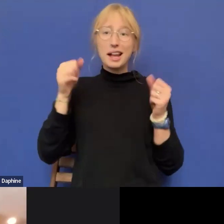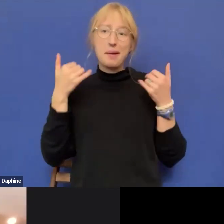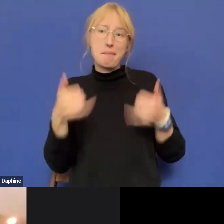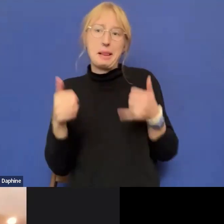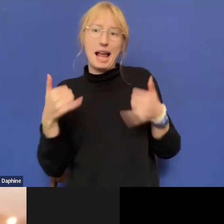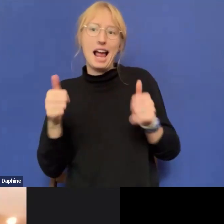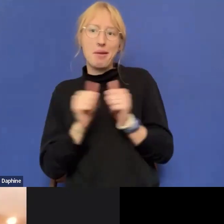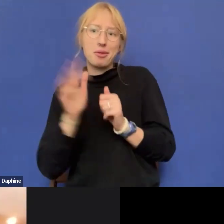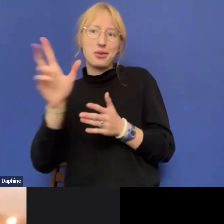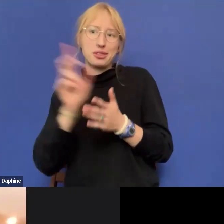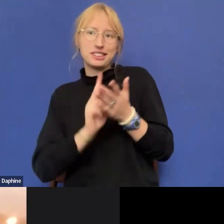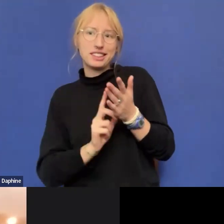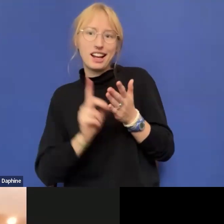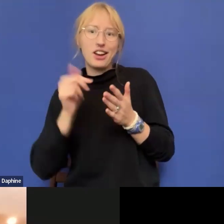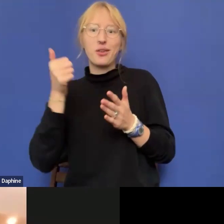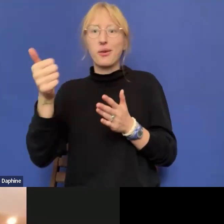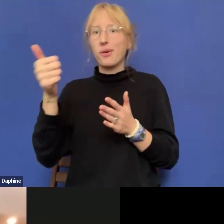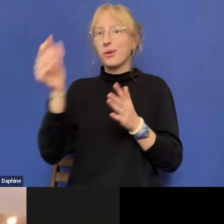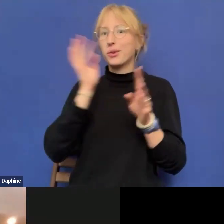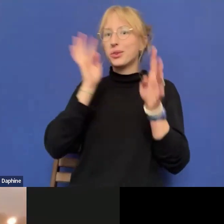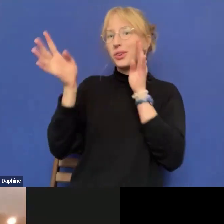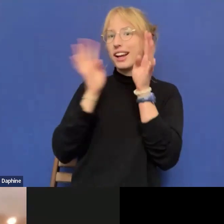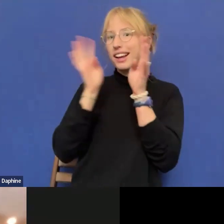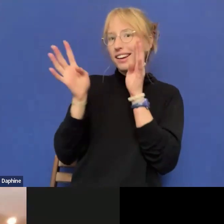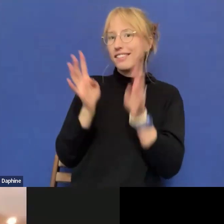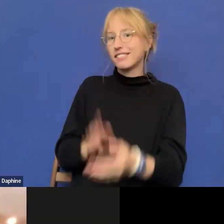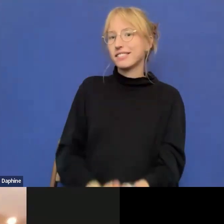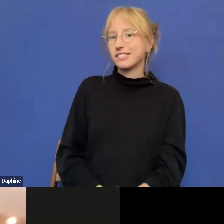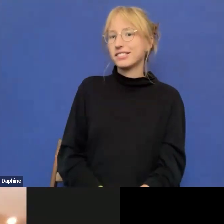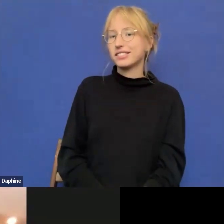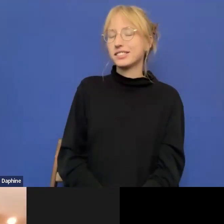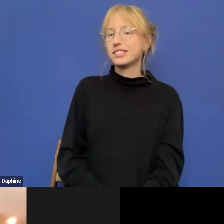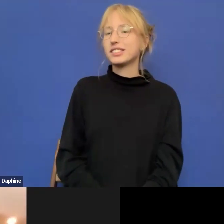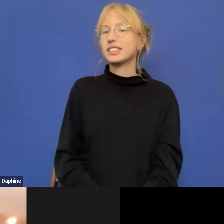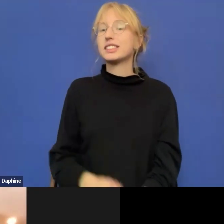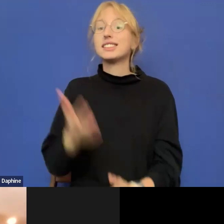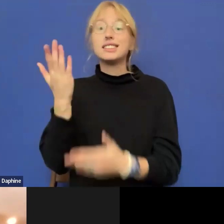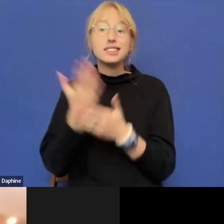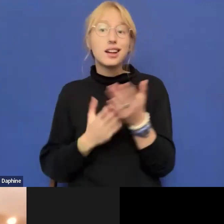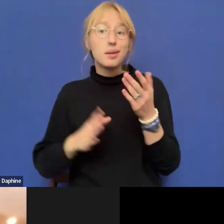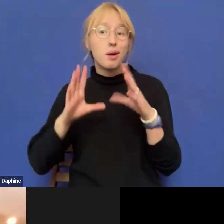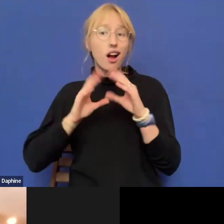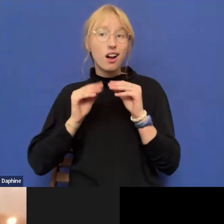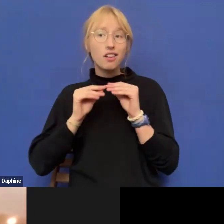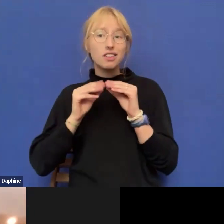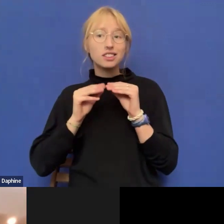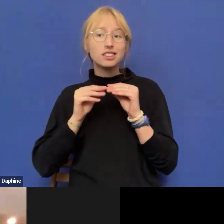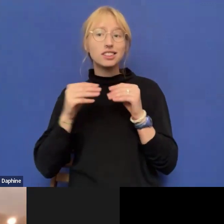design and create elements. Some conferences have awards for